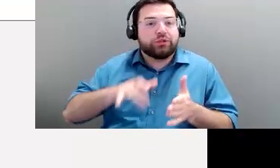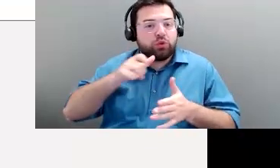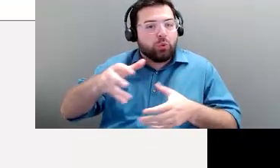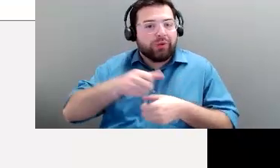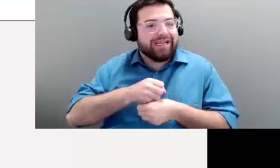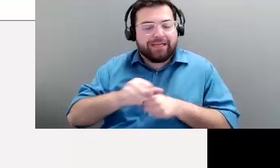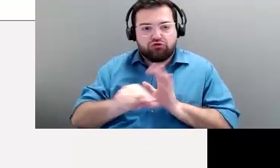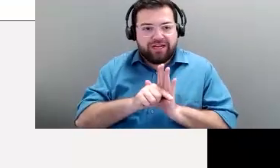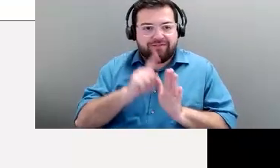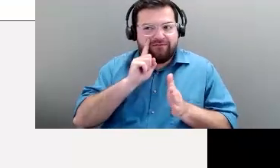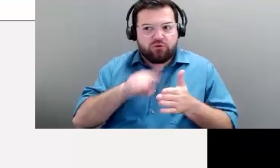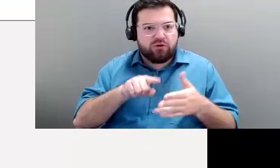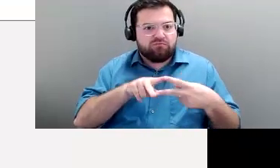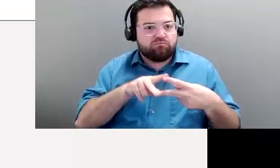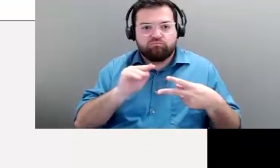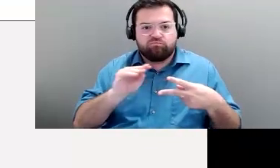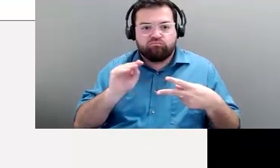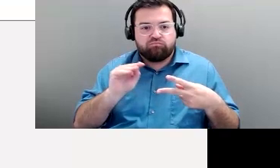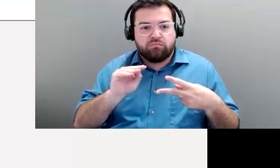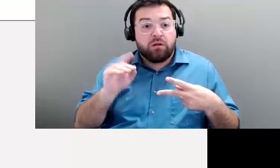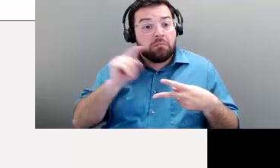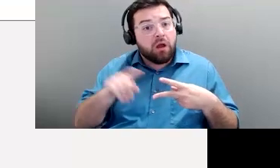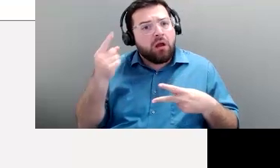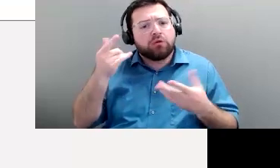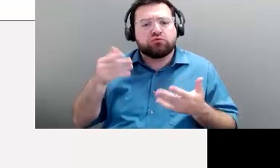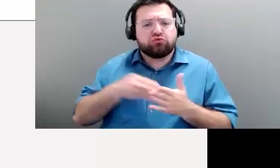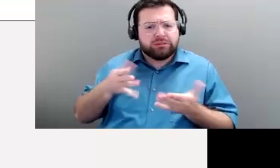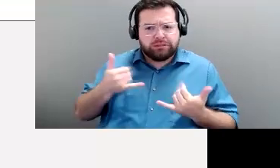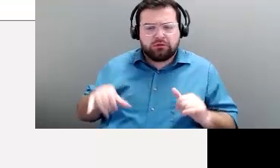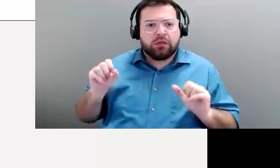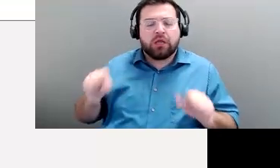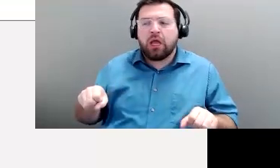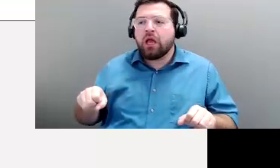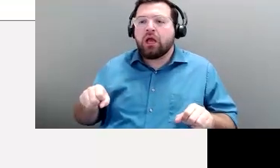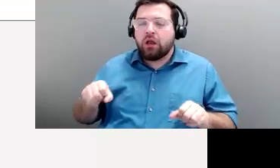But, they still can go in and respond to the questions.